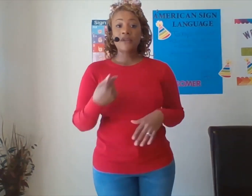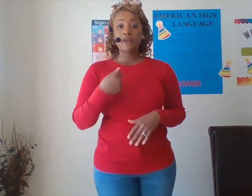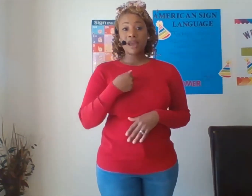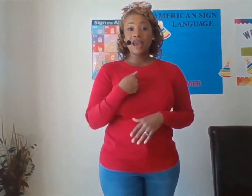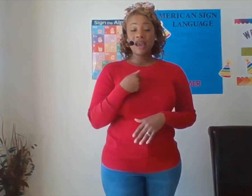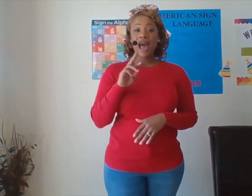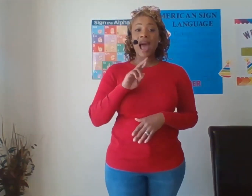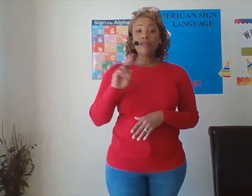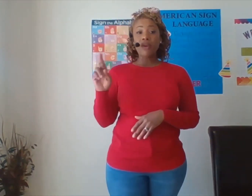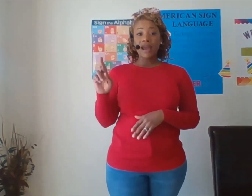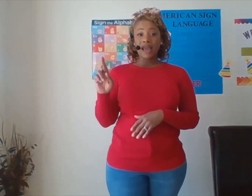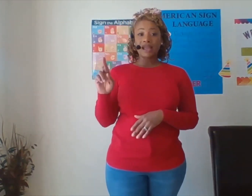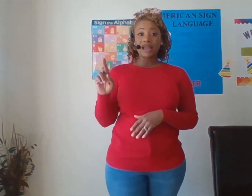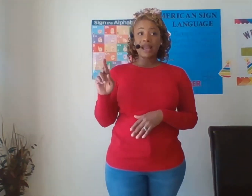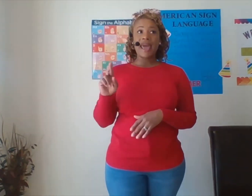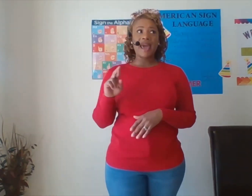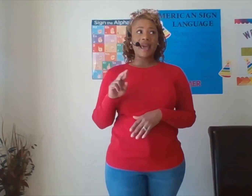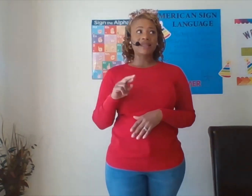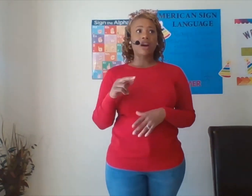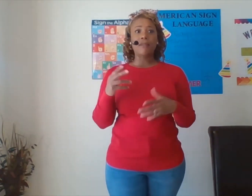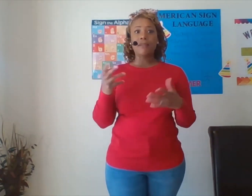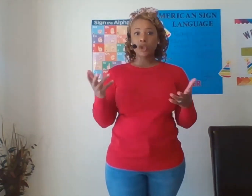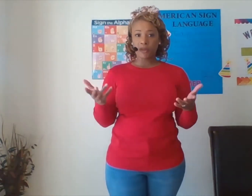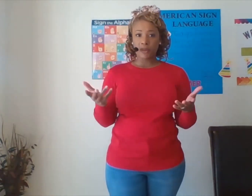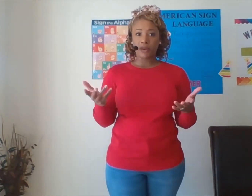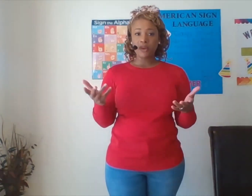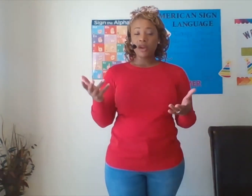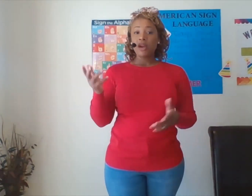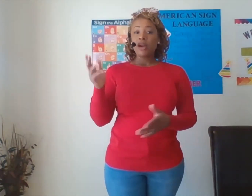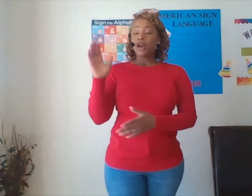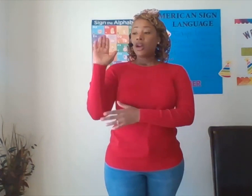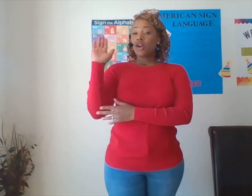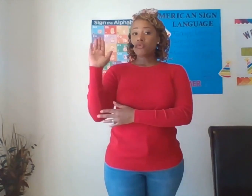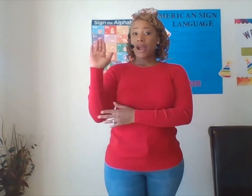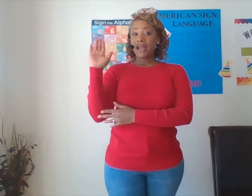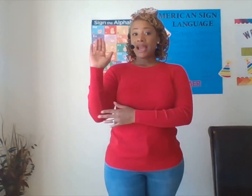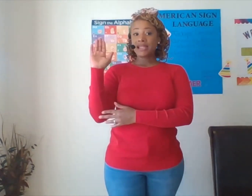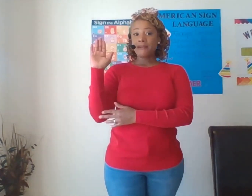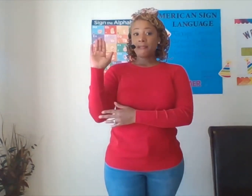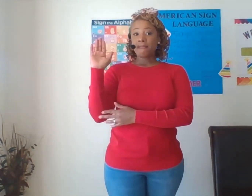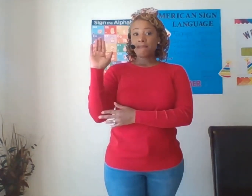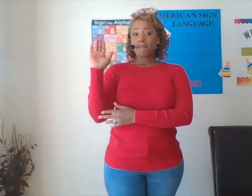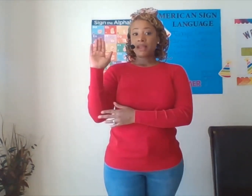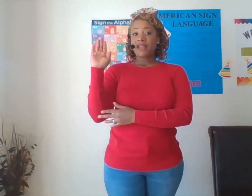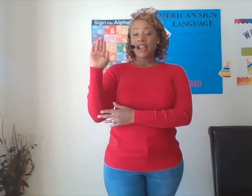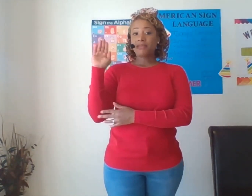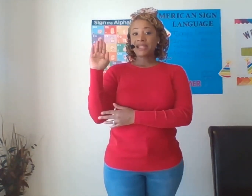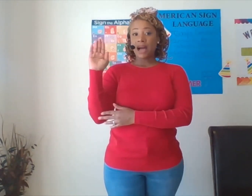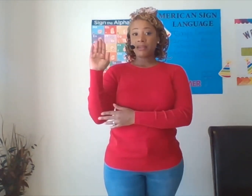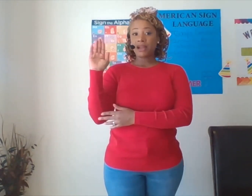for me I'm right-handed as are most people right-handed that's my dominant